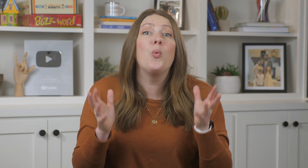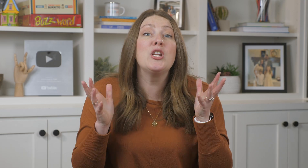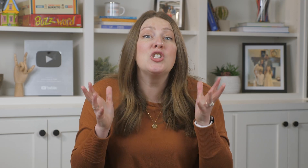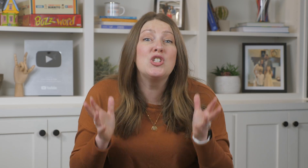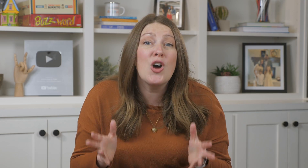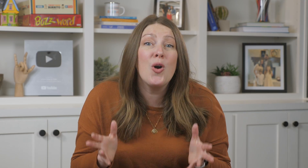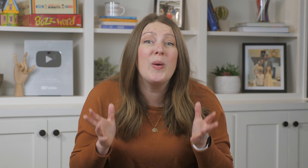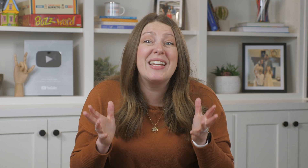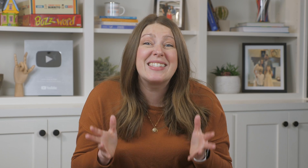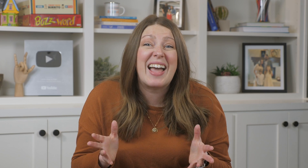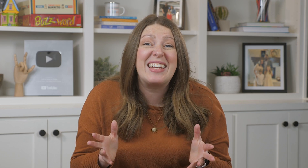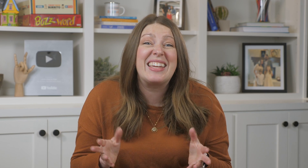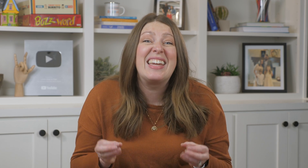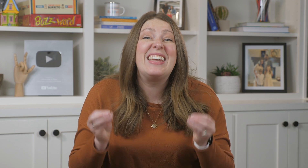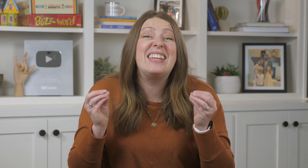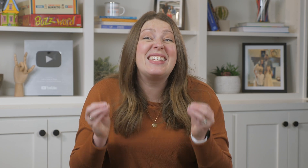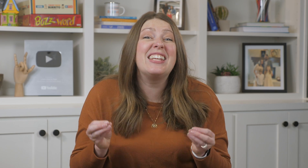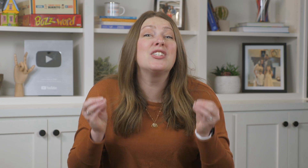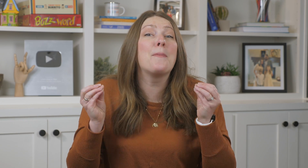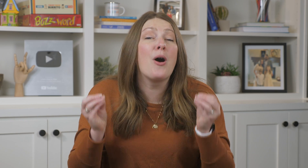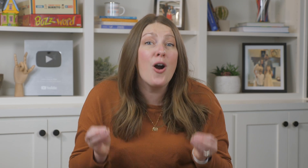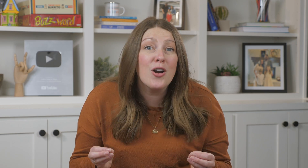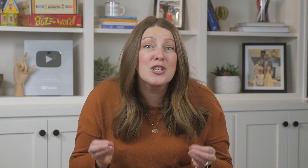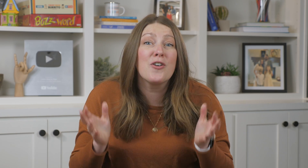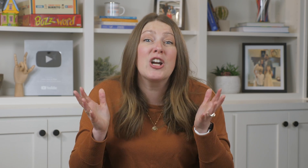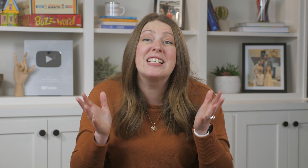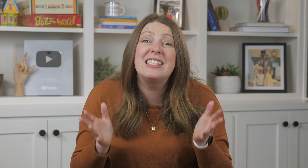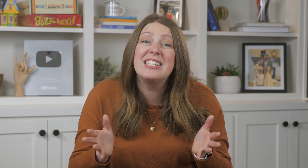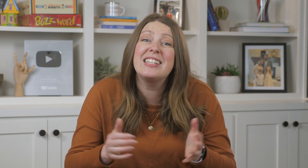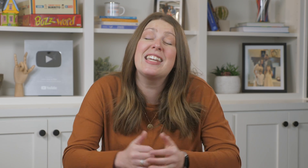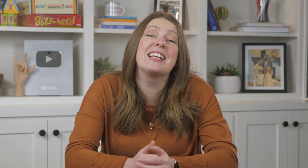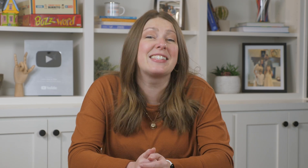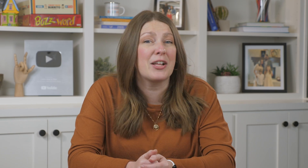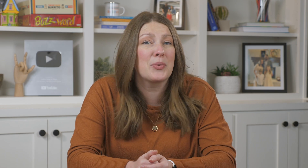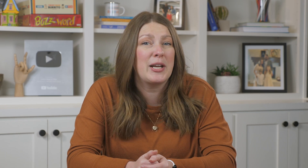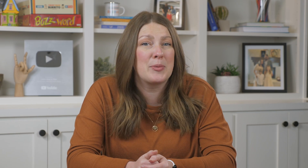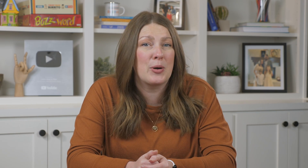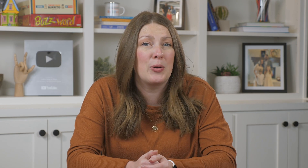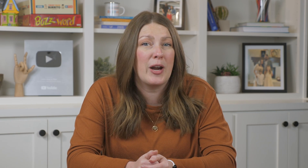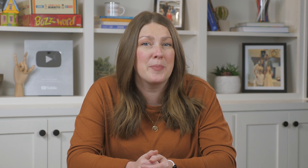What is so exciting is it is a part of our existing Accelerated program.